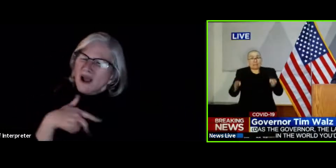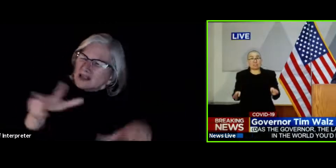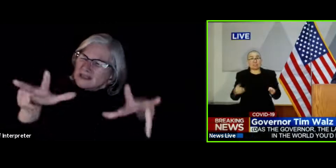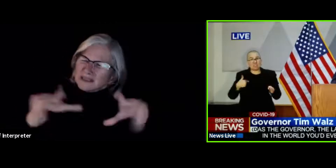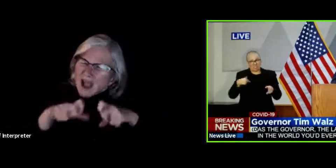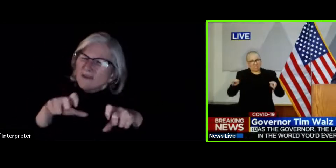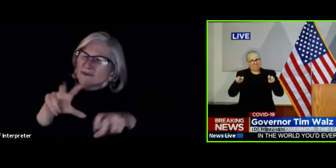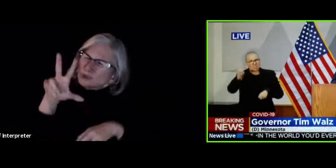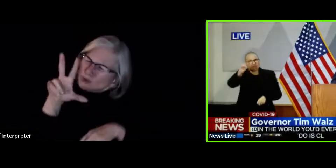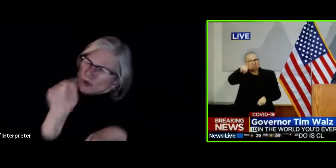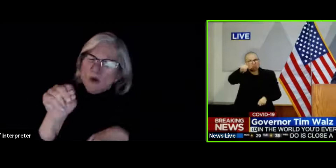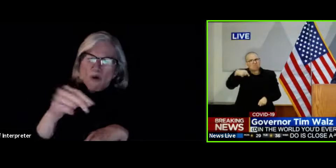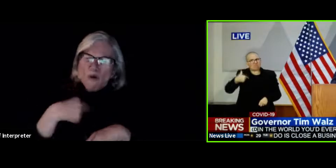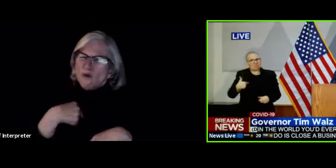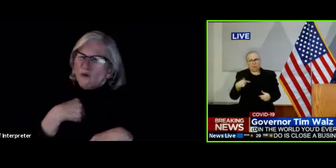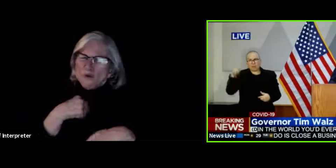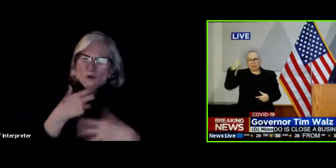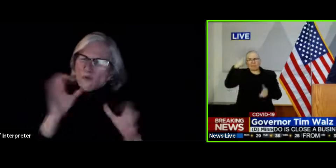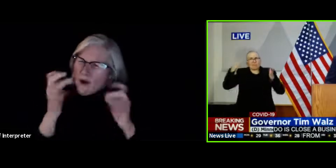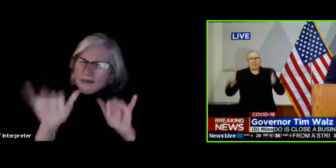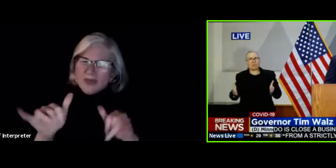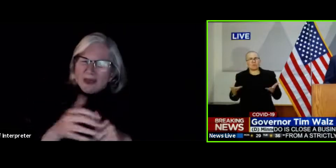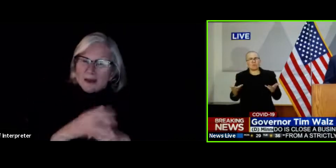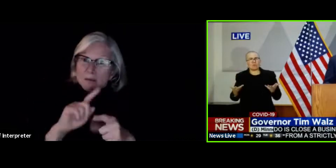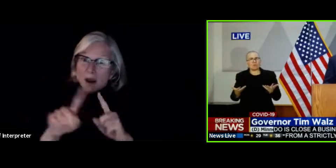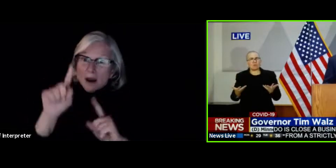DO WHAT IS POLITICALLY EADS EXPEDIENT, IT'S DO TO DO